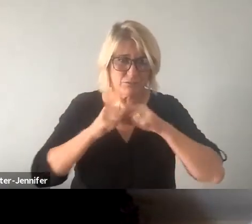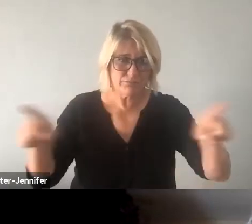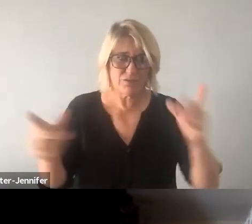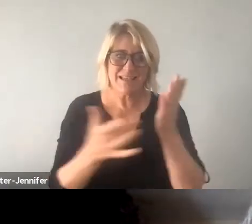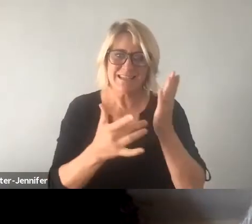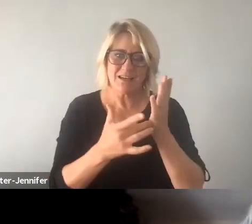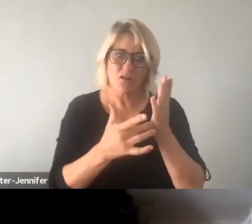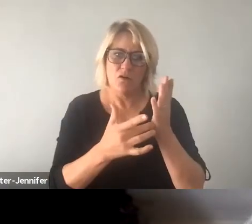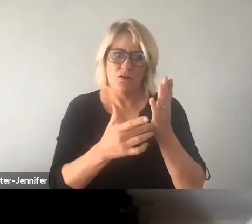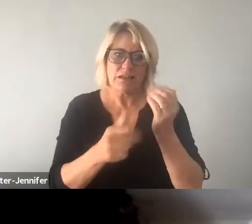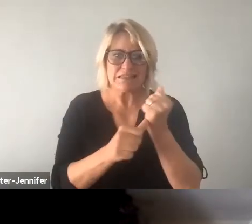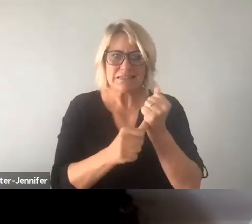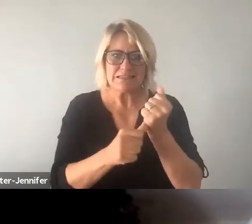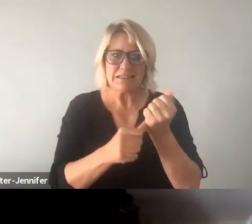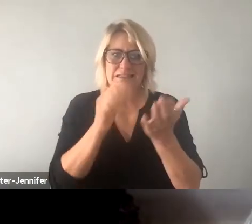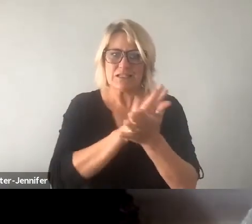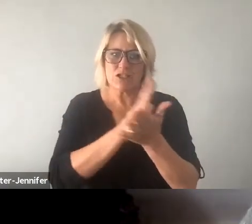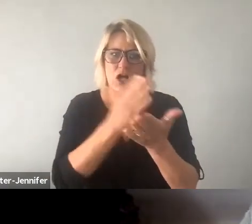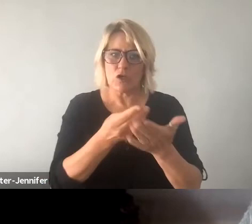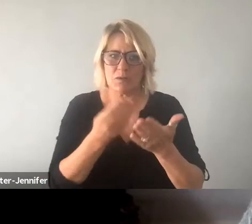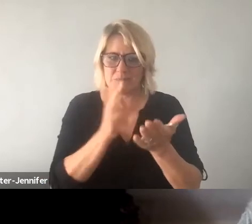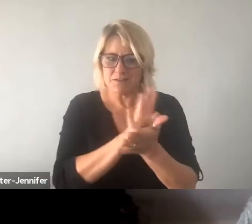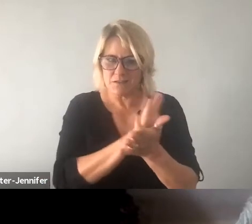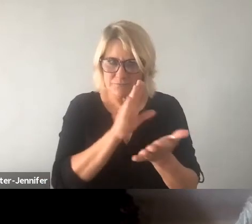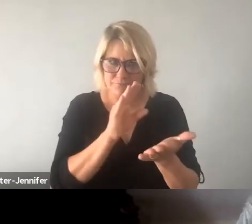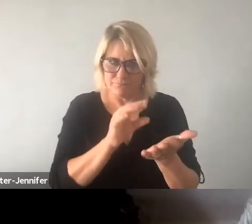the Department of health and Human Services has recently put out a